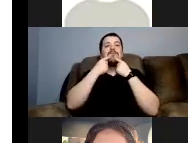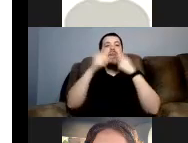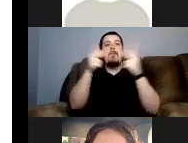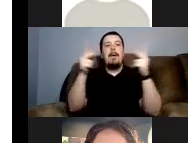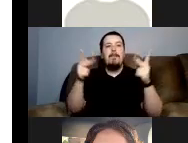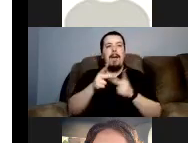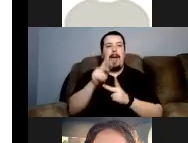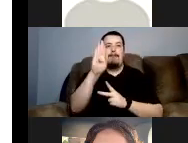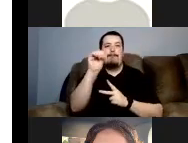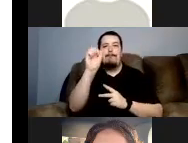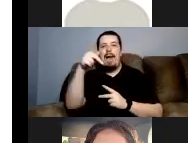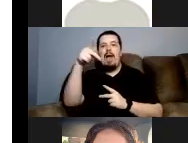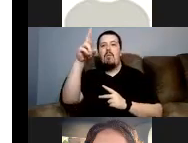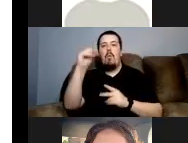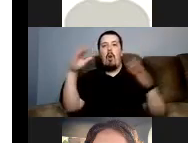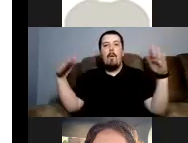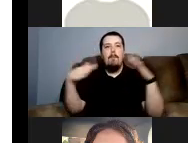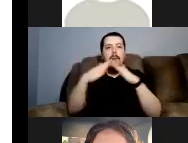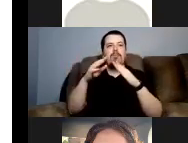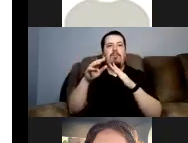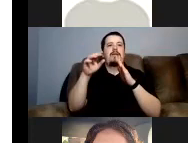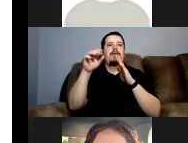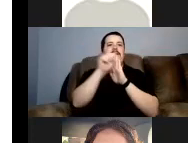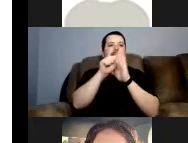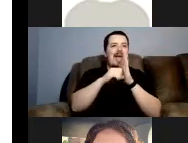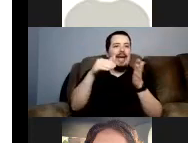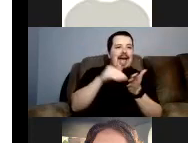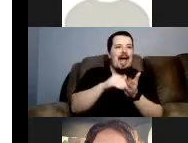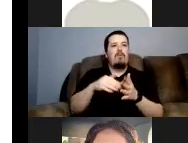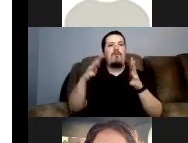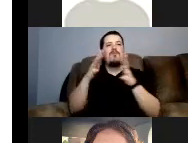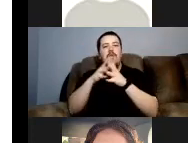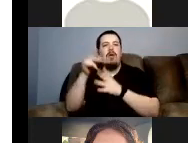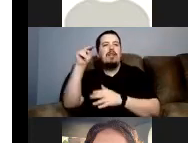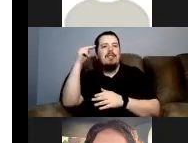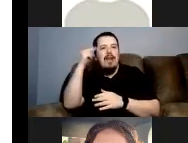Pyramid in Memphis, the State Capitol, Nissan Stadium, Tennessee Aquarium, University of Tennessee Neyland